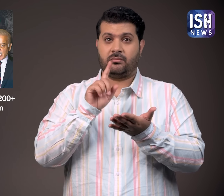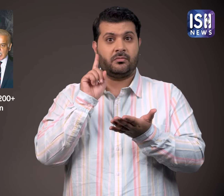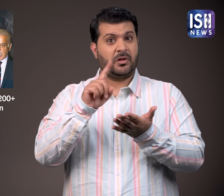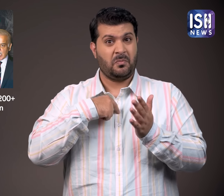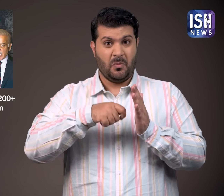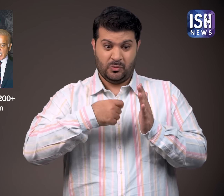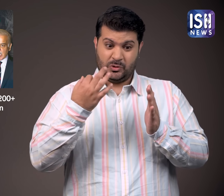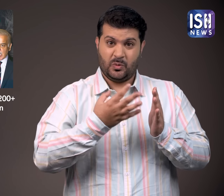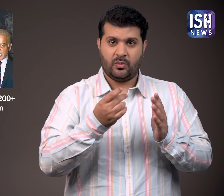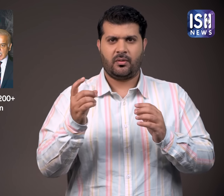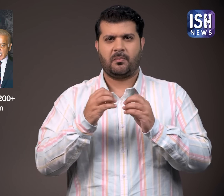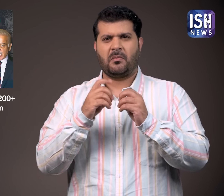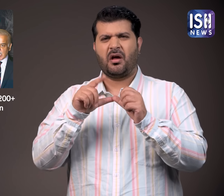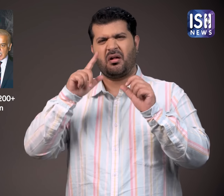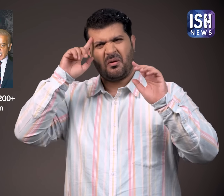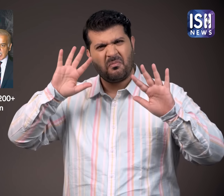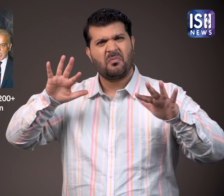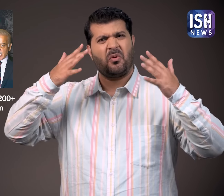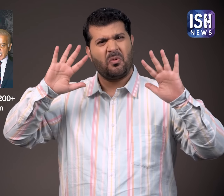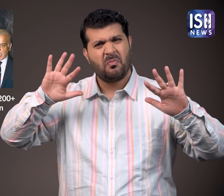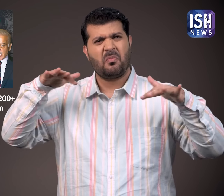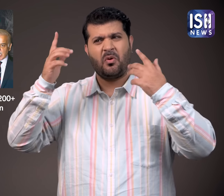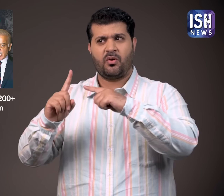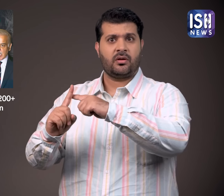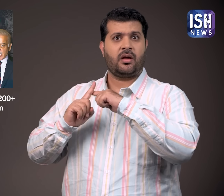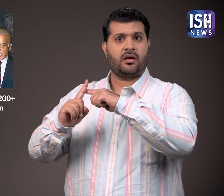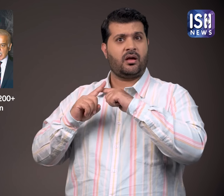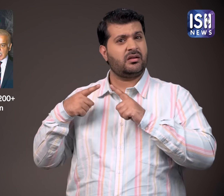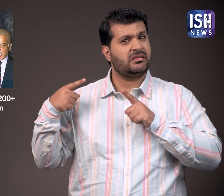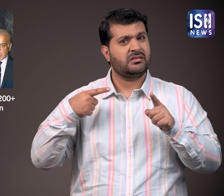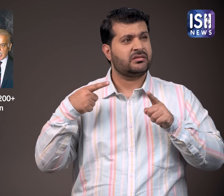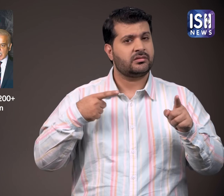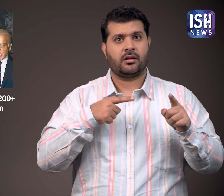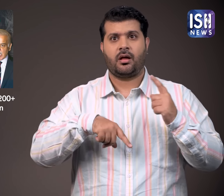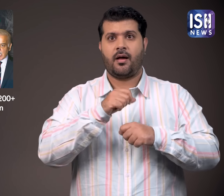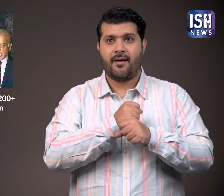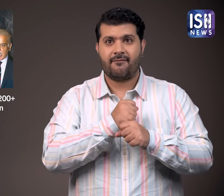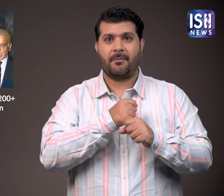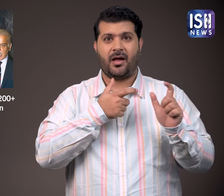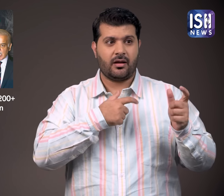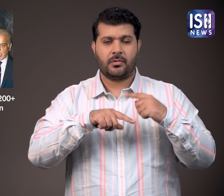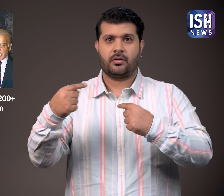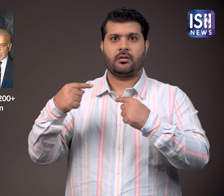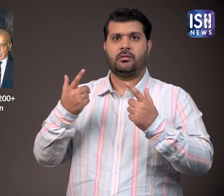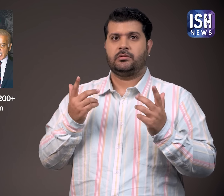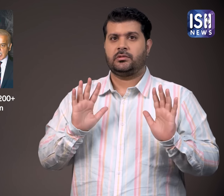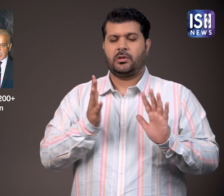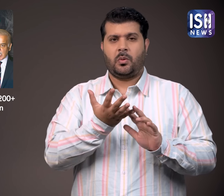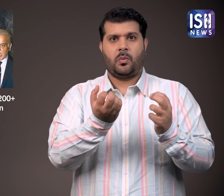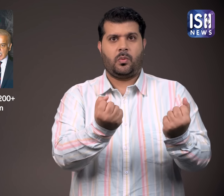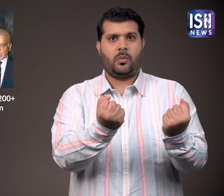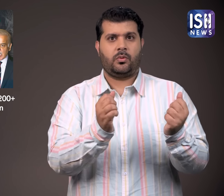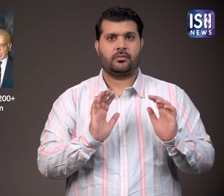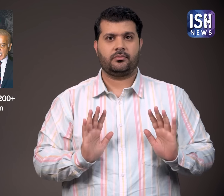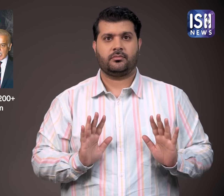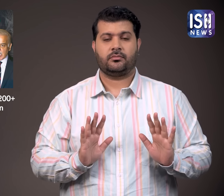as the BLA is targeting project infrastructure along with government and army facilities.